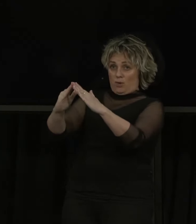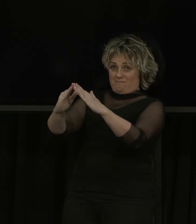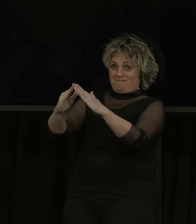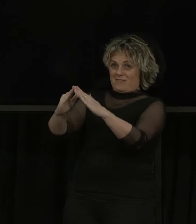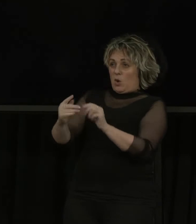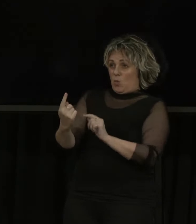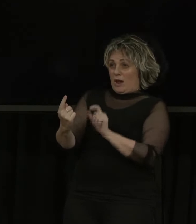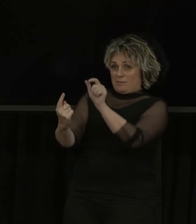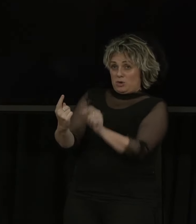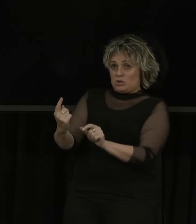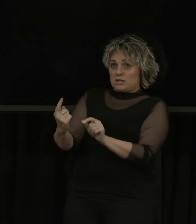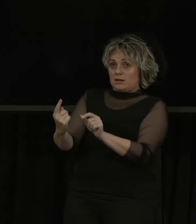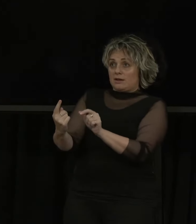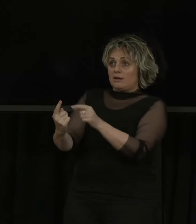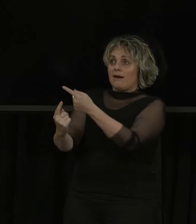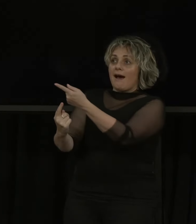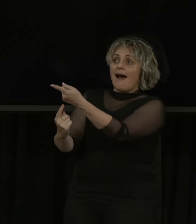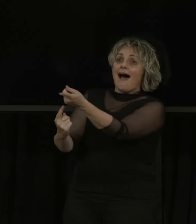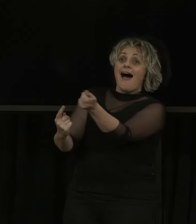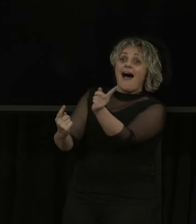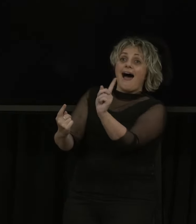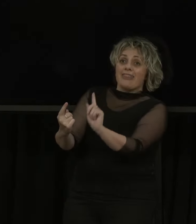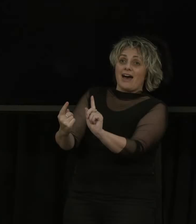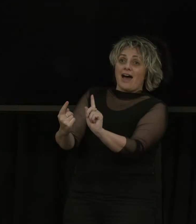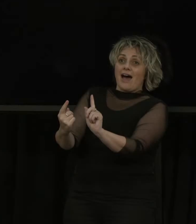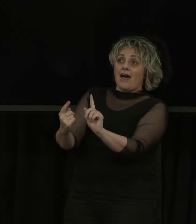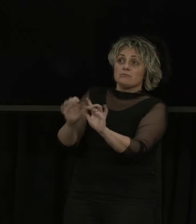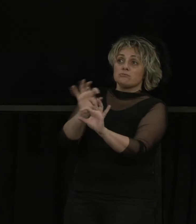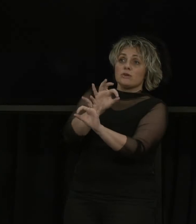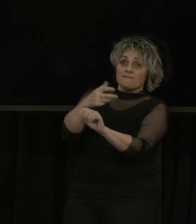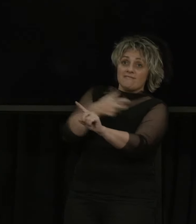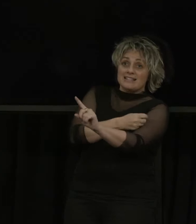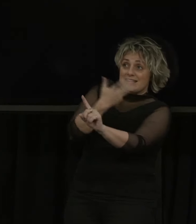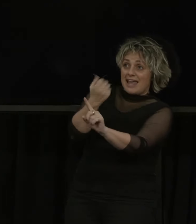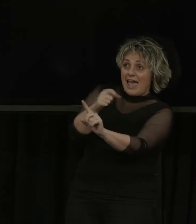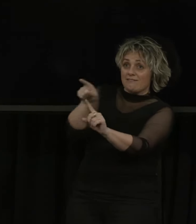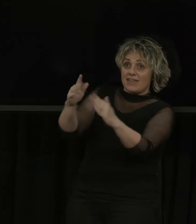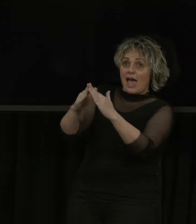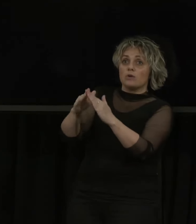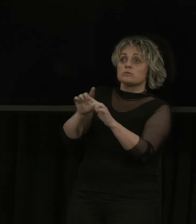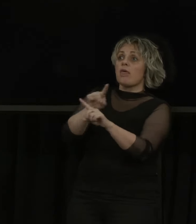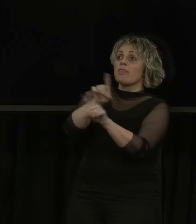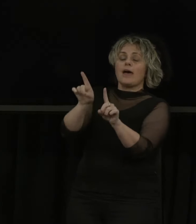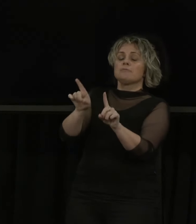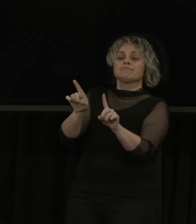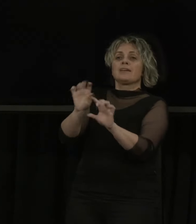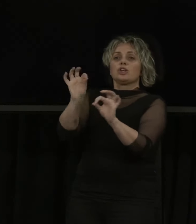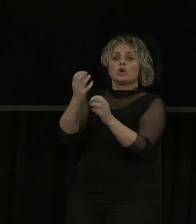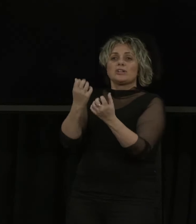Recent case highlighted this.